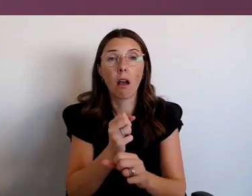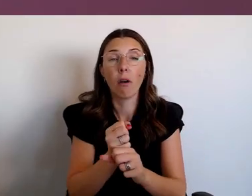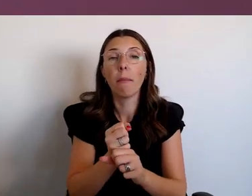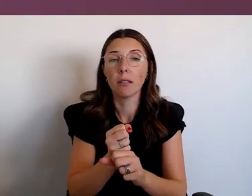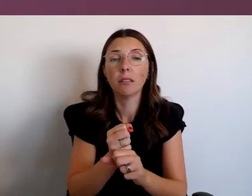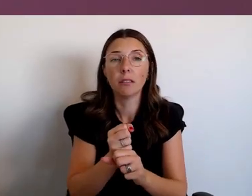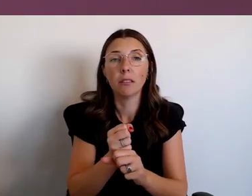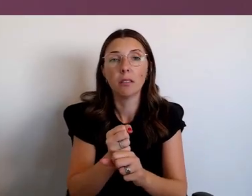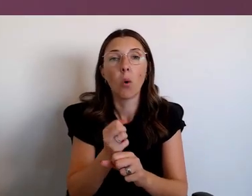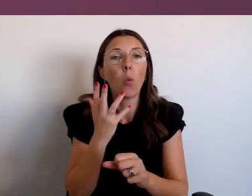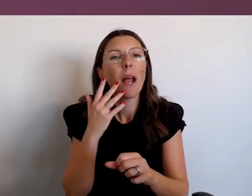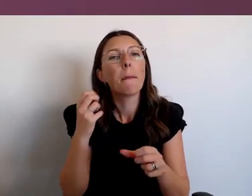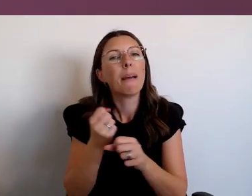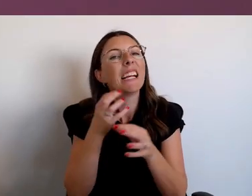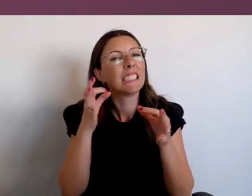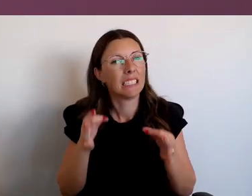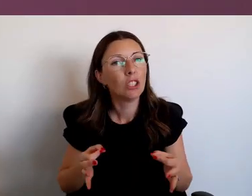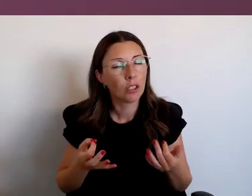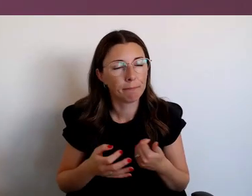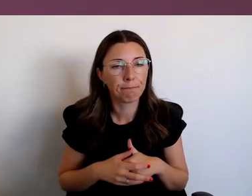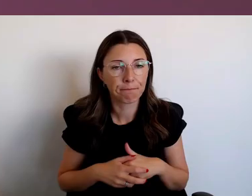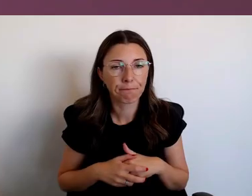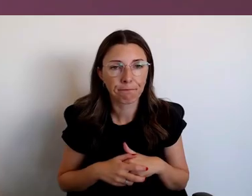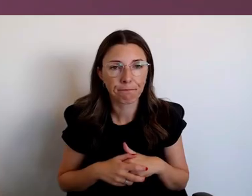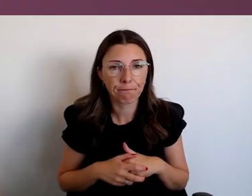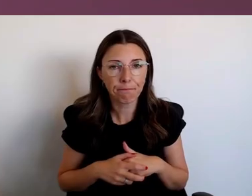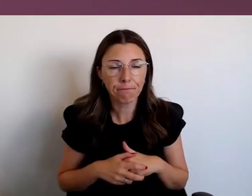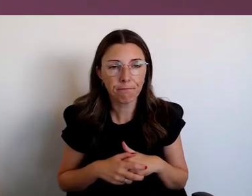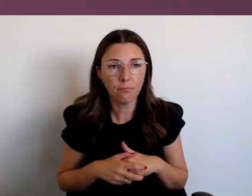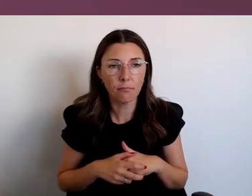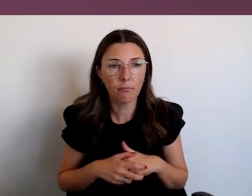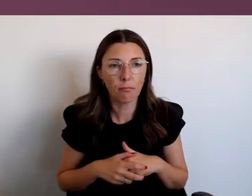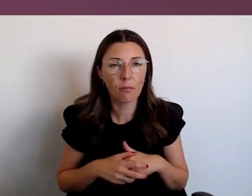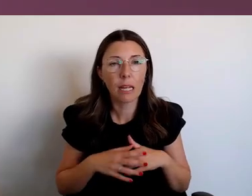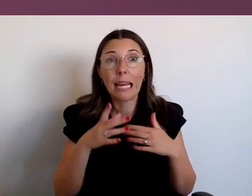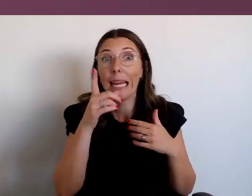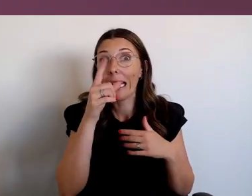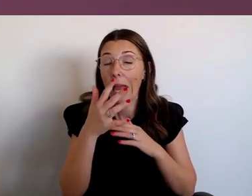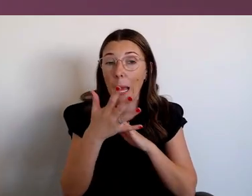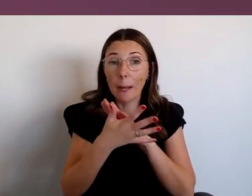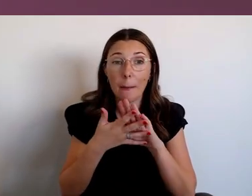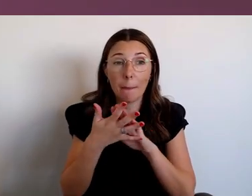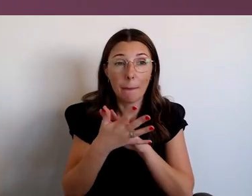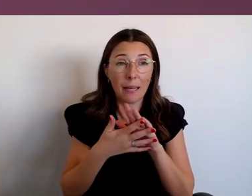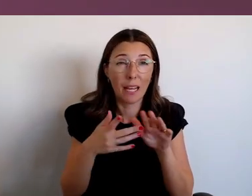decision-making and result in things like misallocation